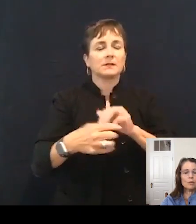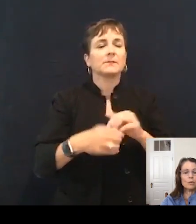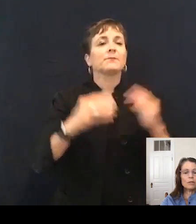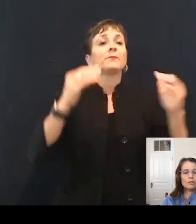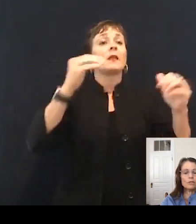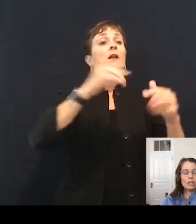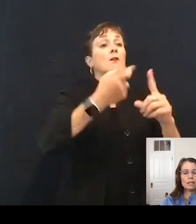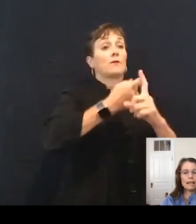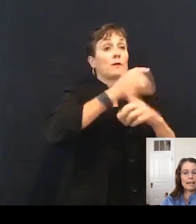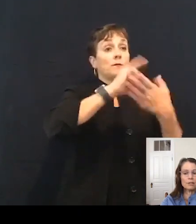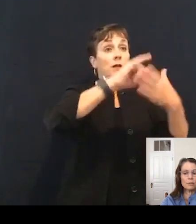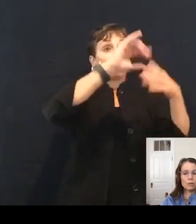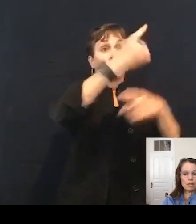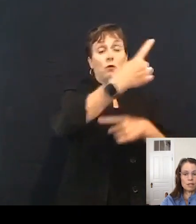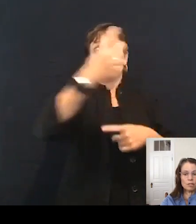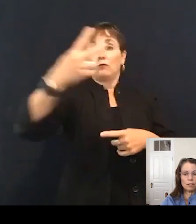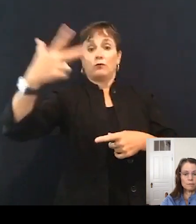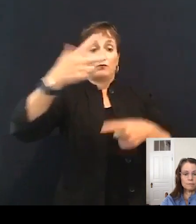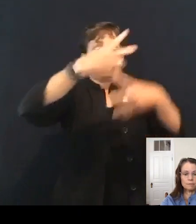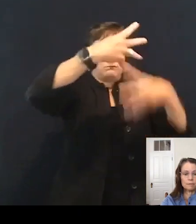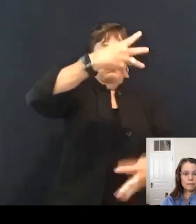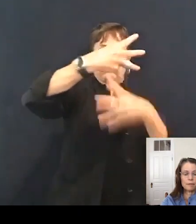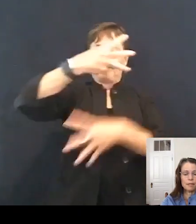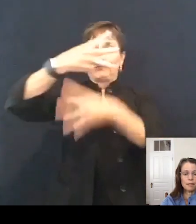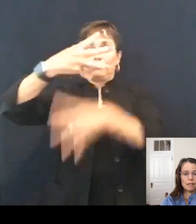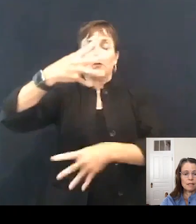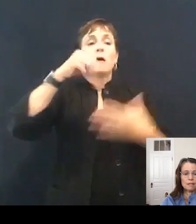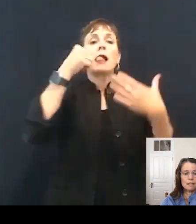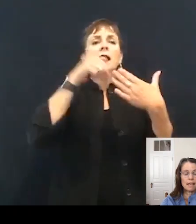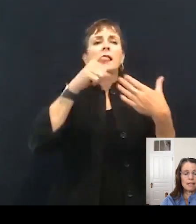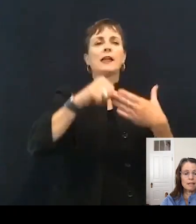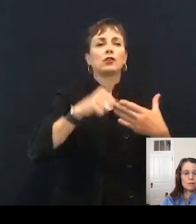which is based on which gene has a mutation.